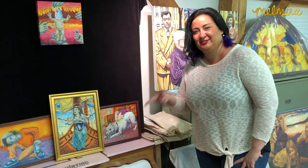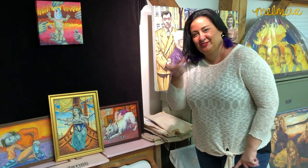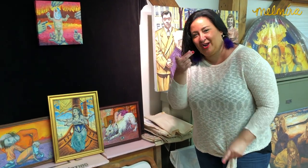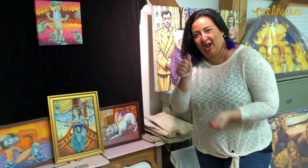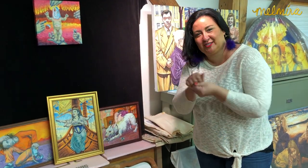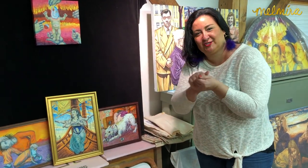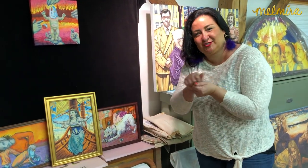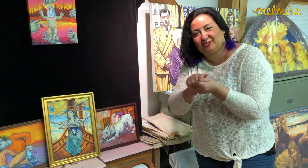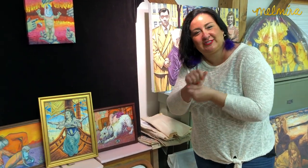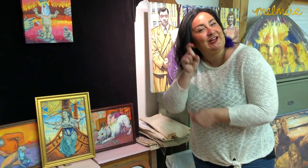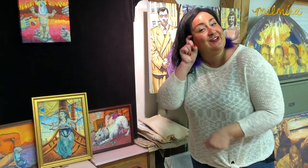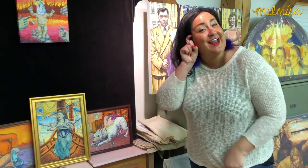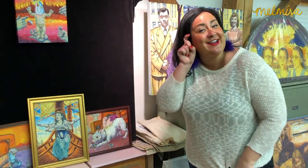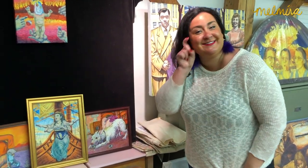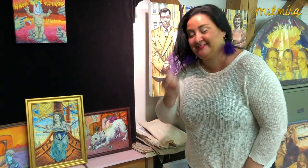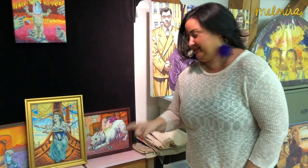A dog checking a hearing aid.